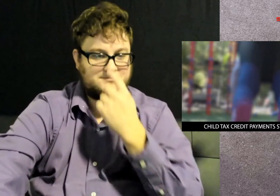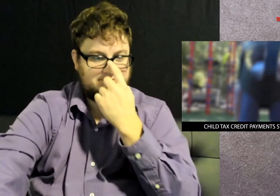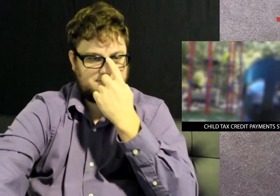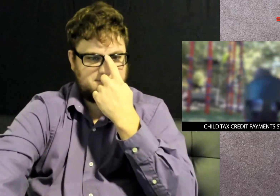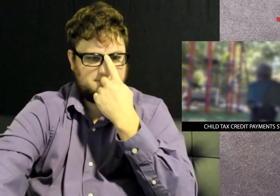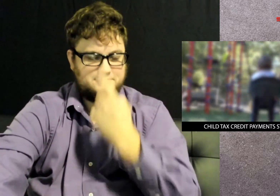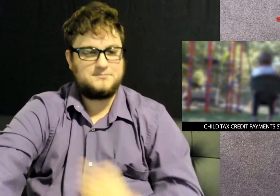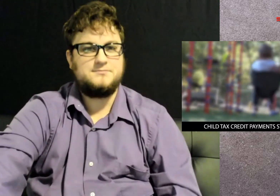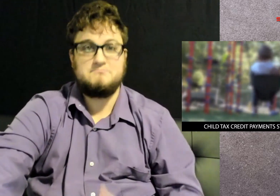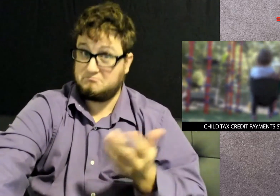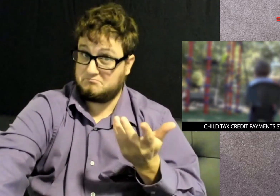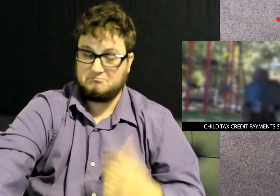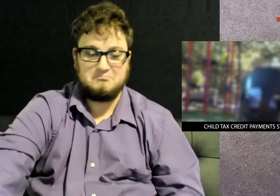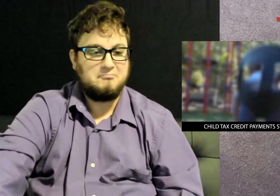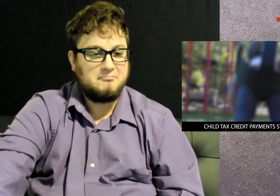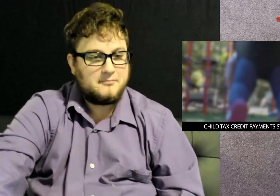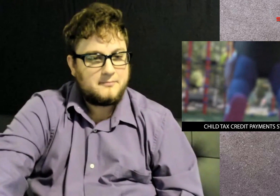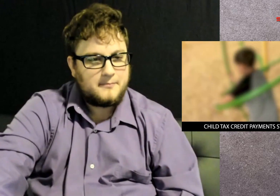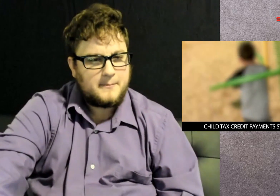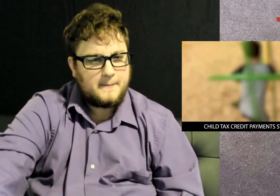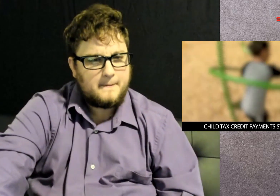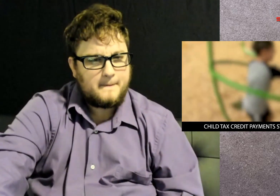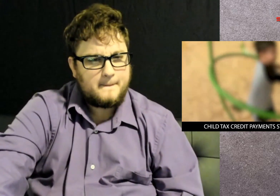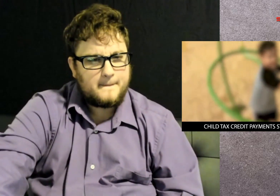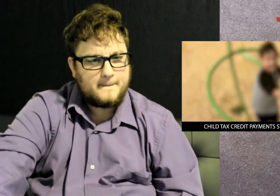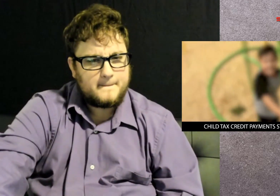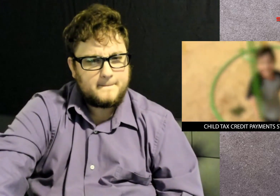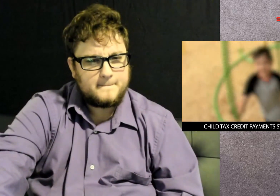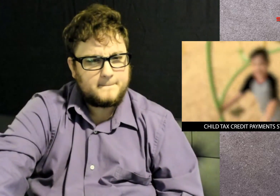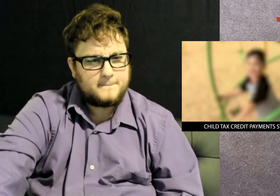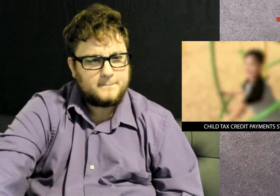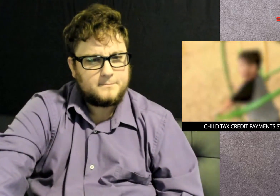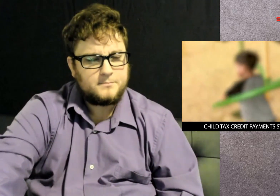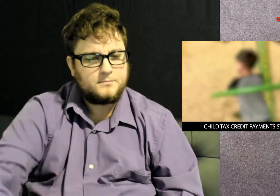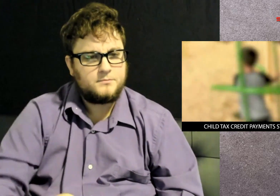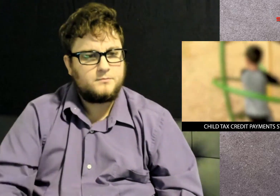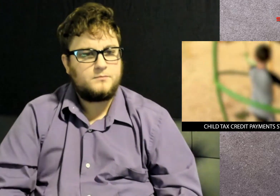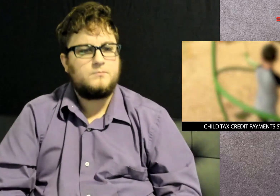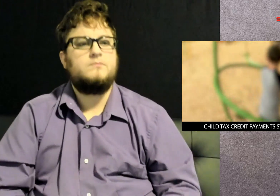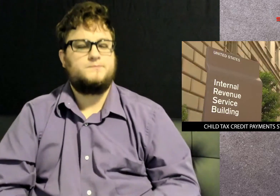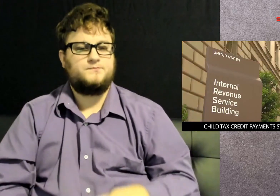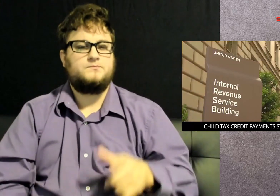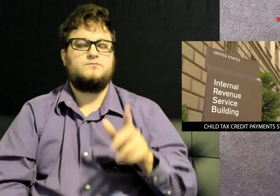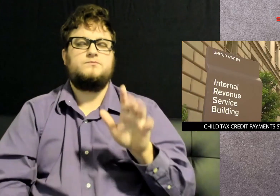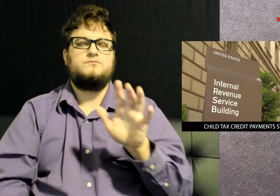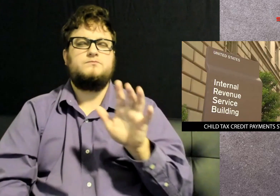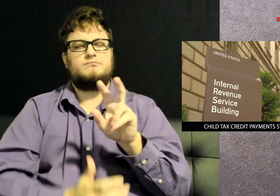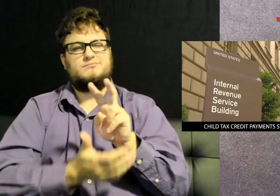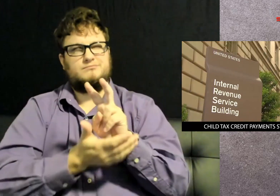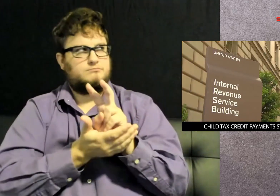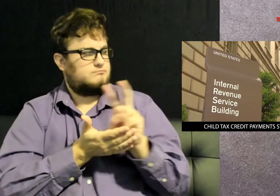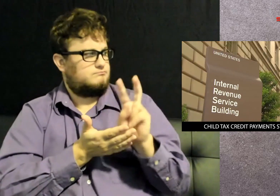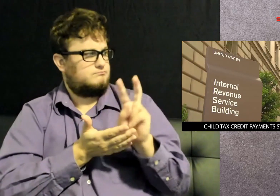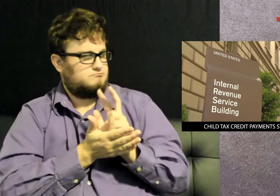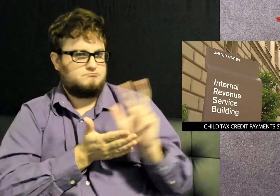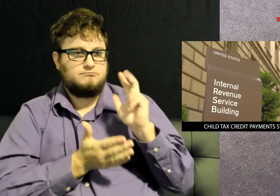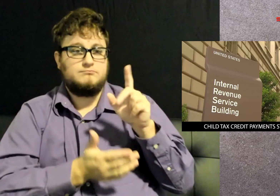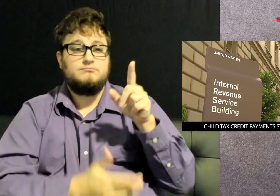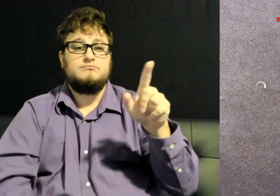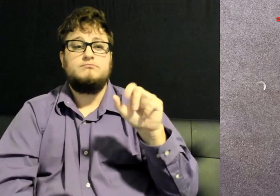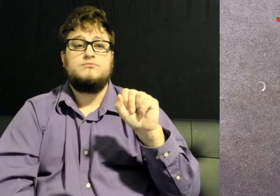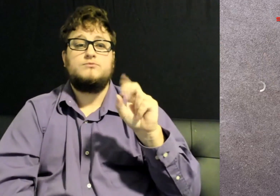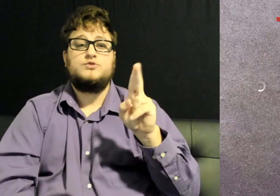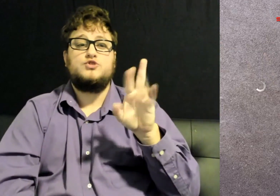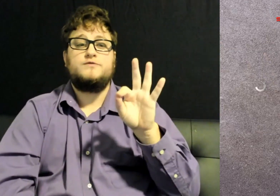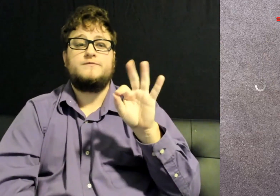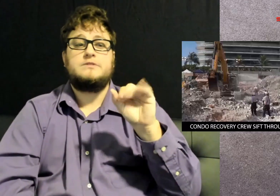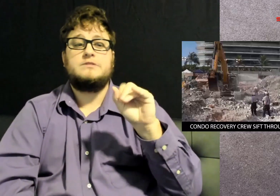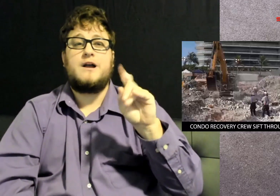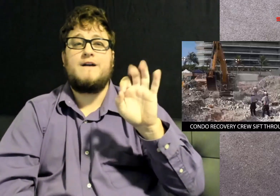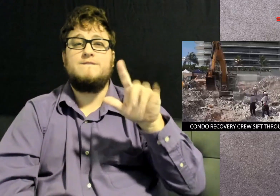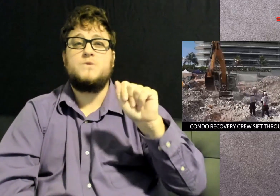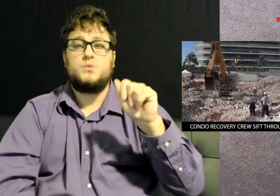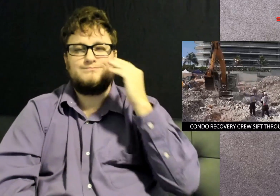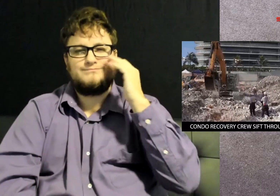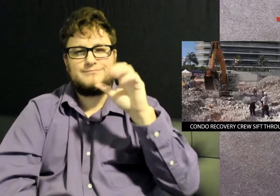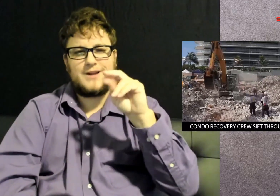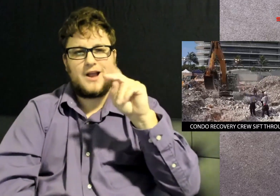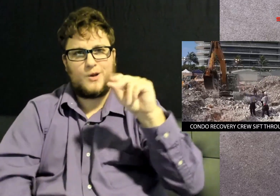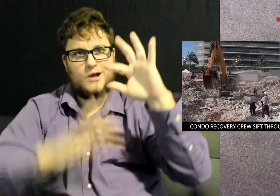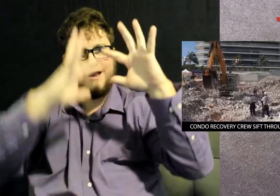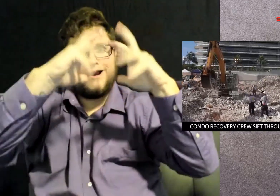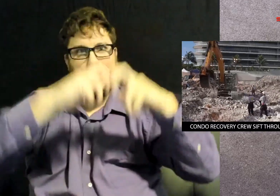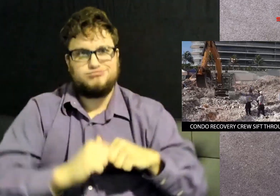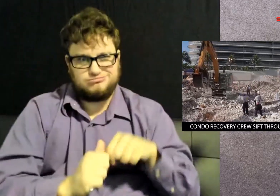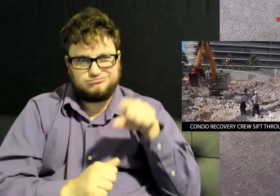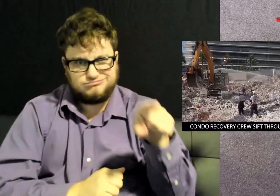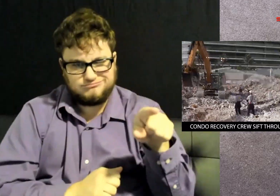year on Sunday day 18 of the search and recovery